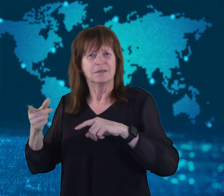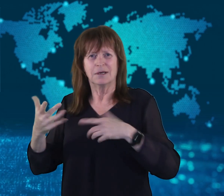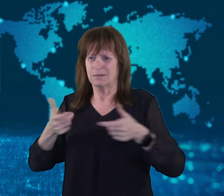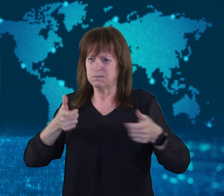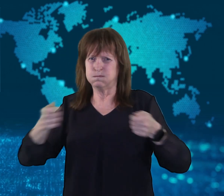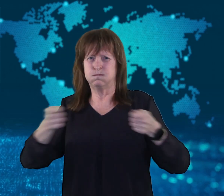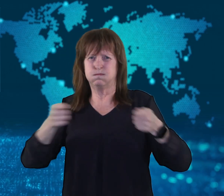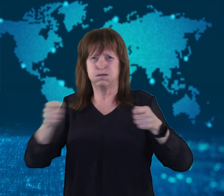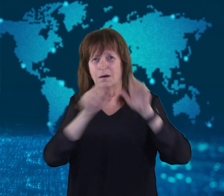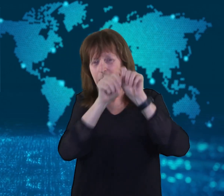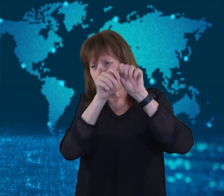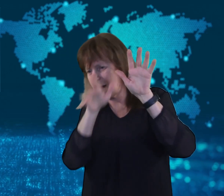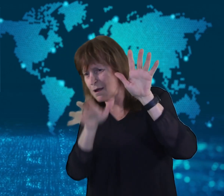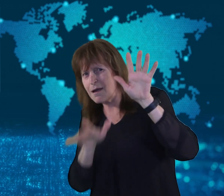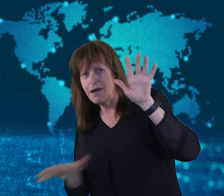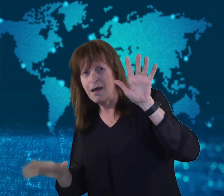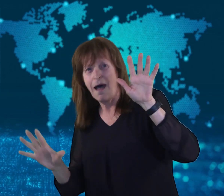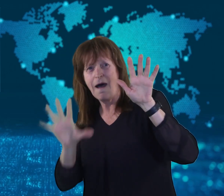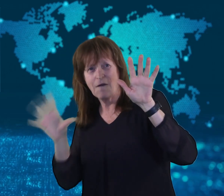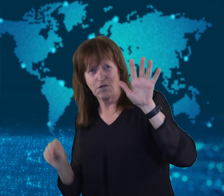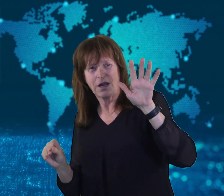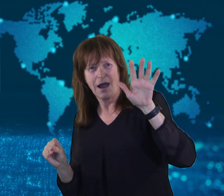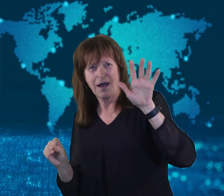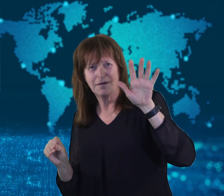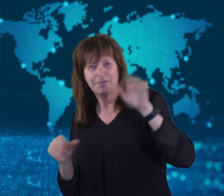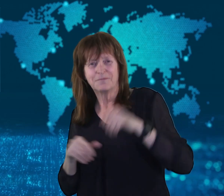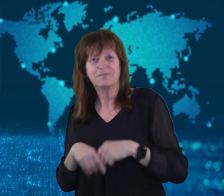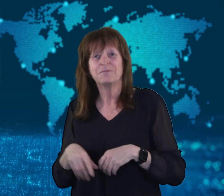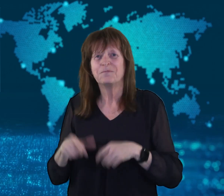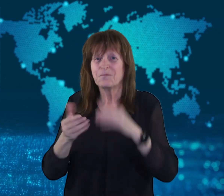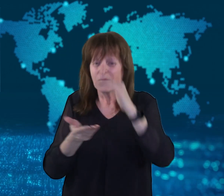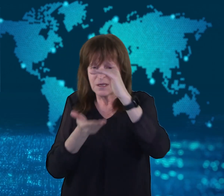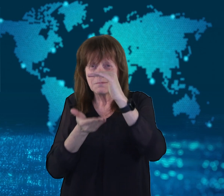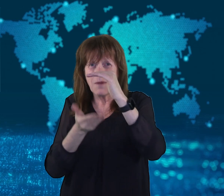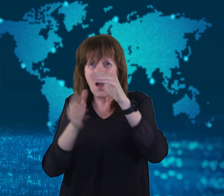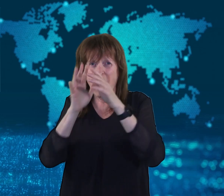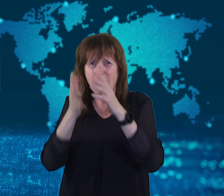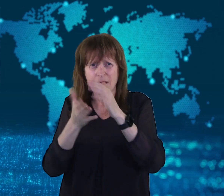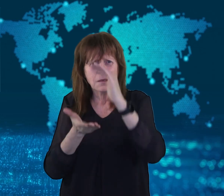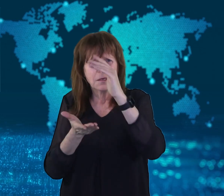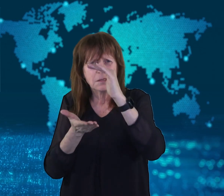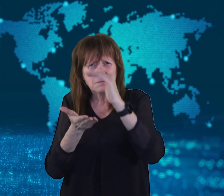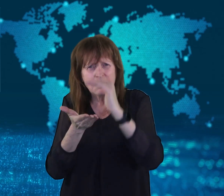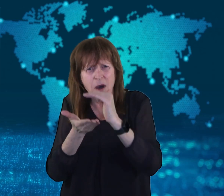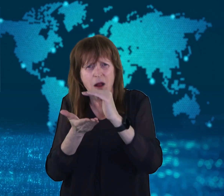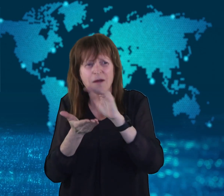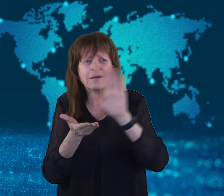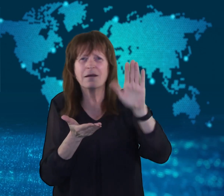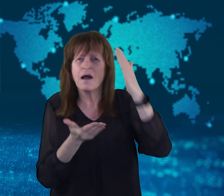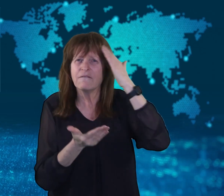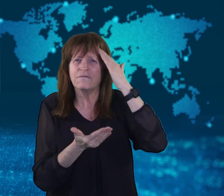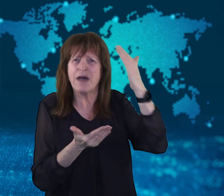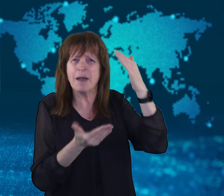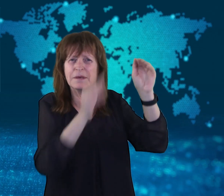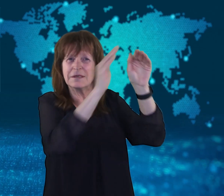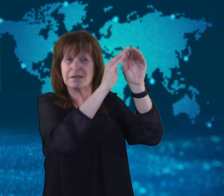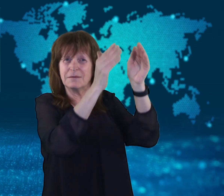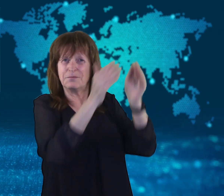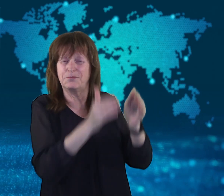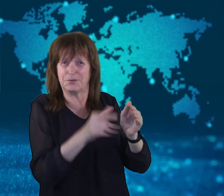The small sphinx is smaller than the famous Sphinx that is